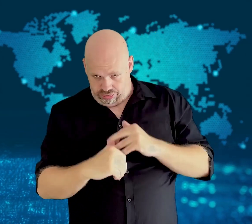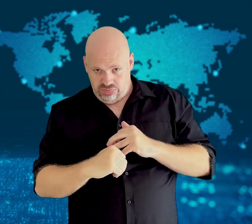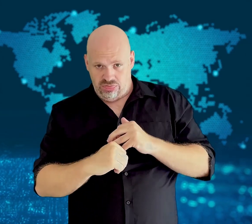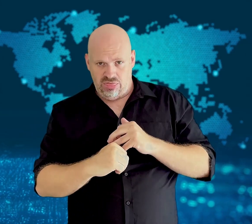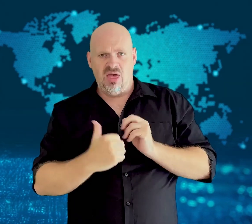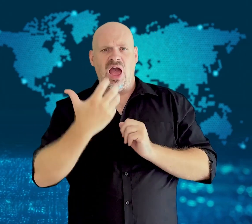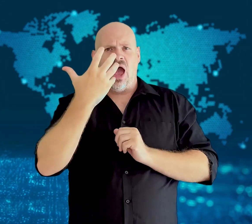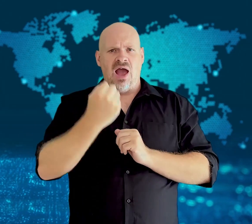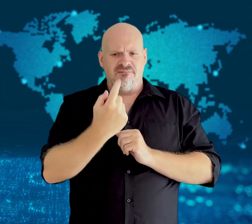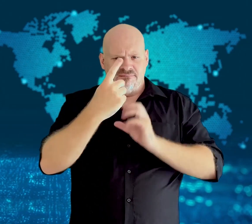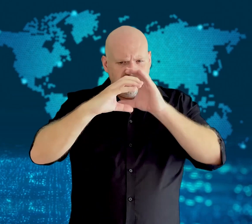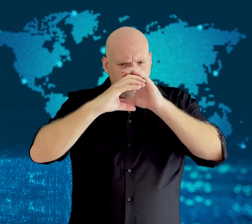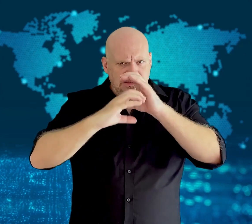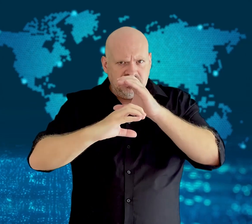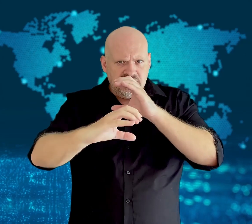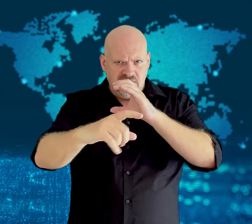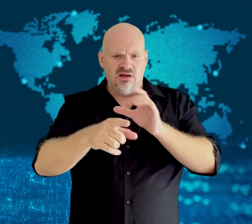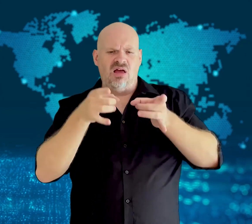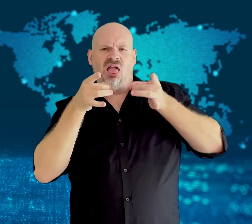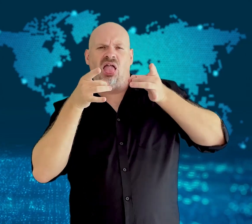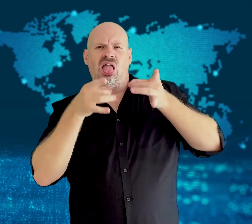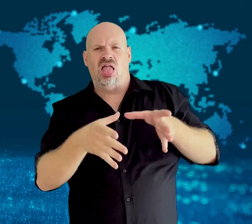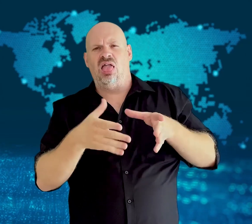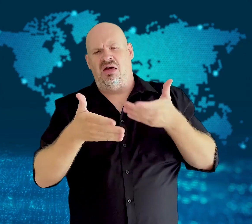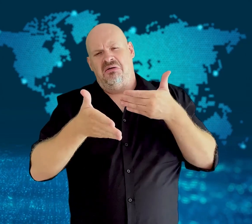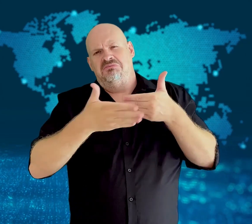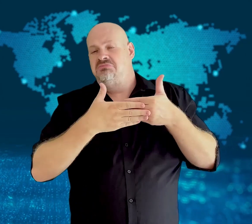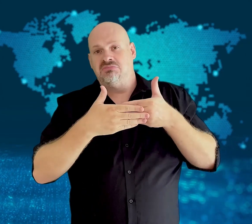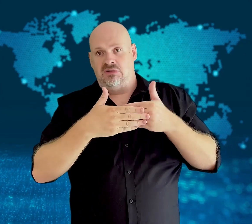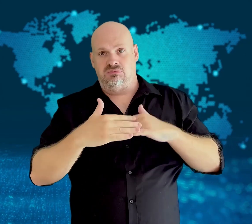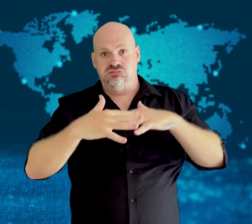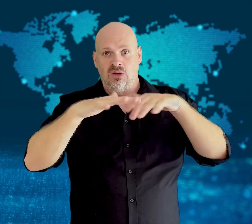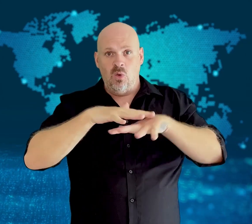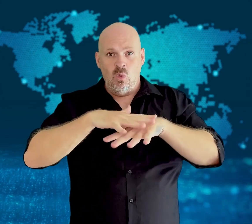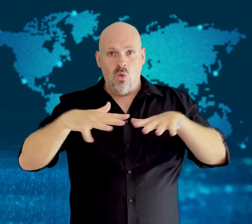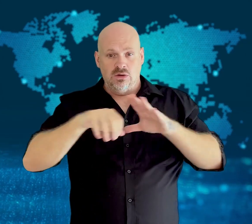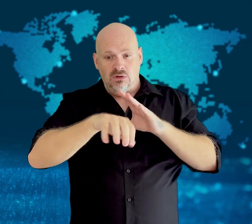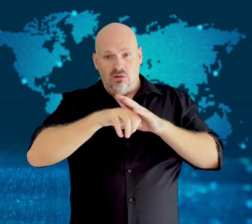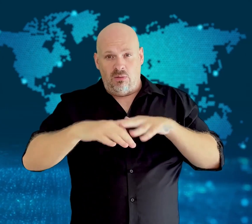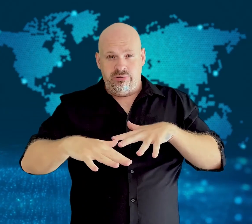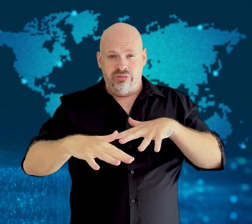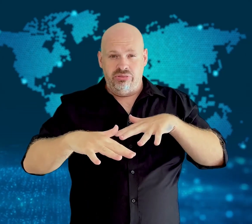and an abandoned tunnel flooded with water.